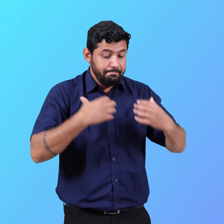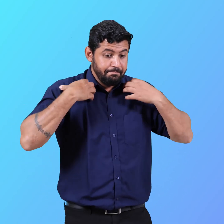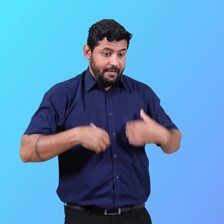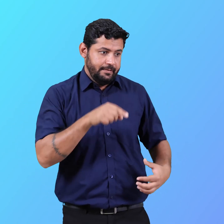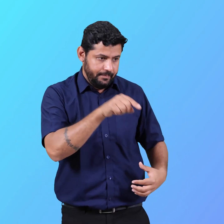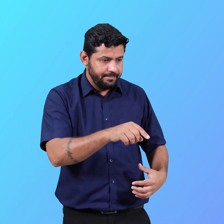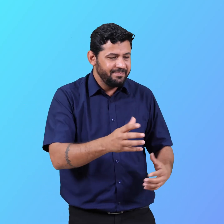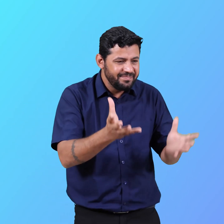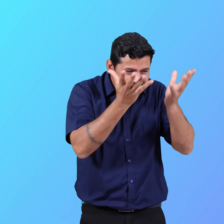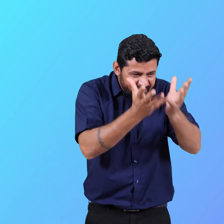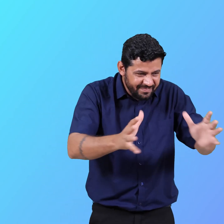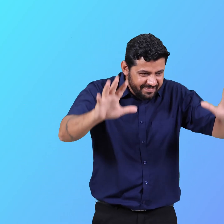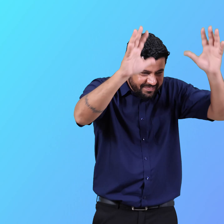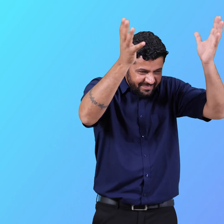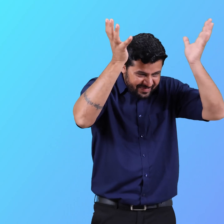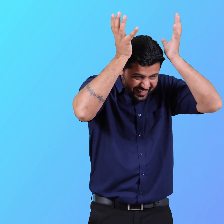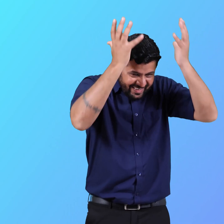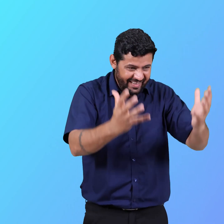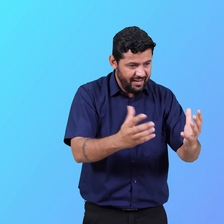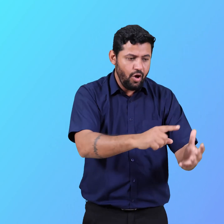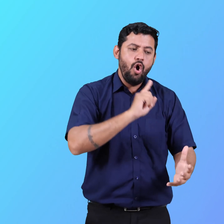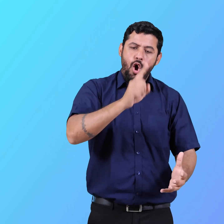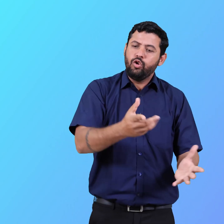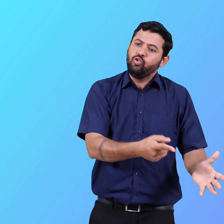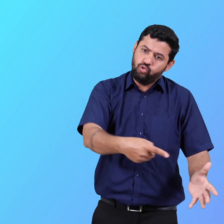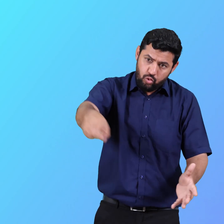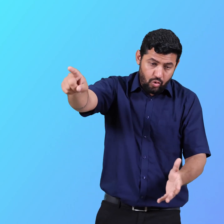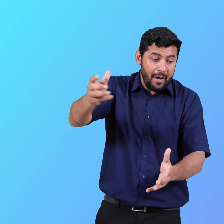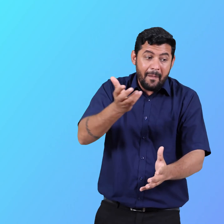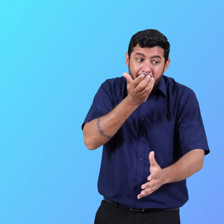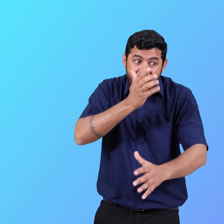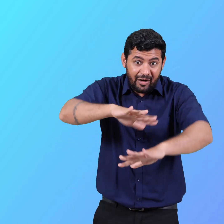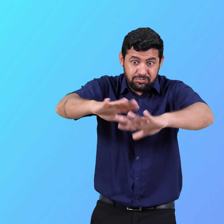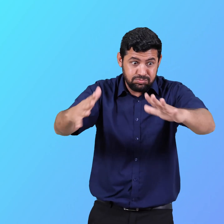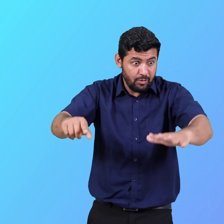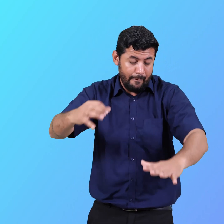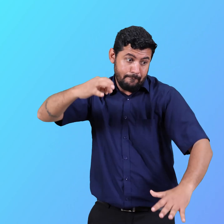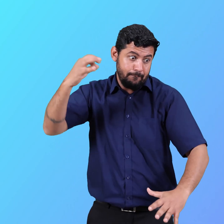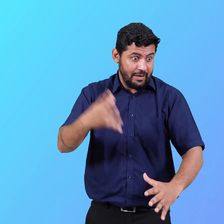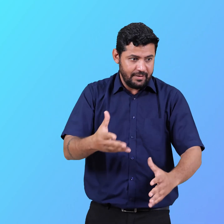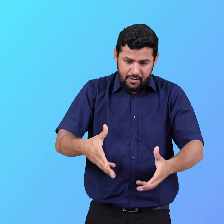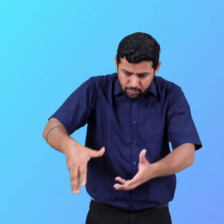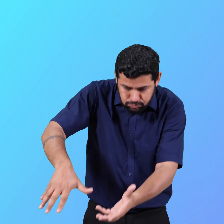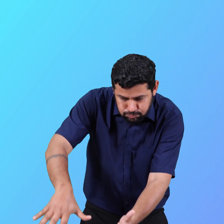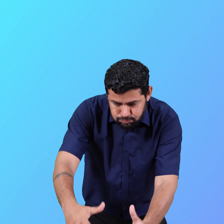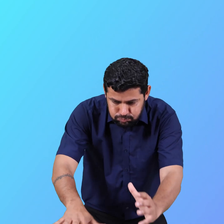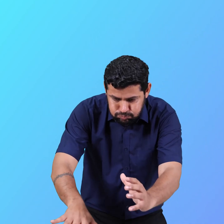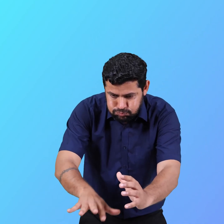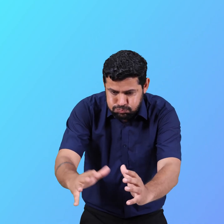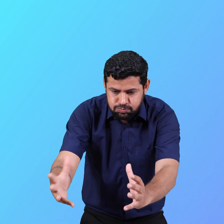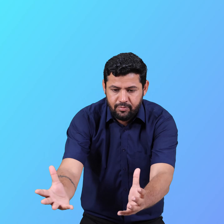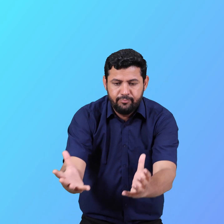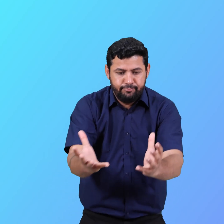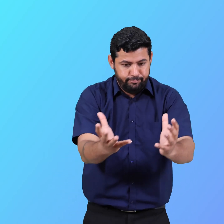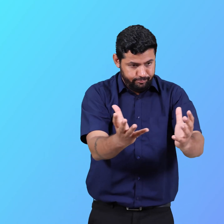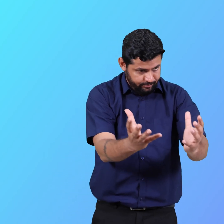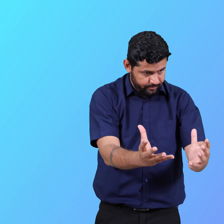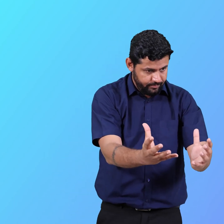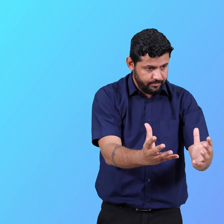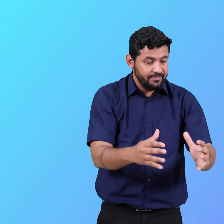Then the priest will order one bird to be killed and its blood drained into a clay bowl full of fresh water.